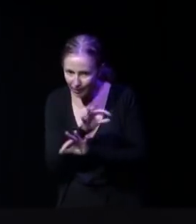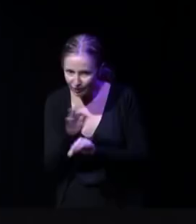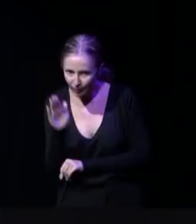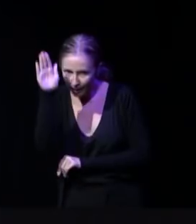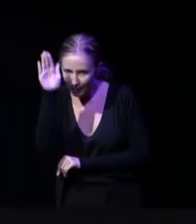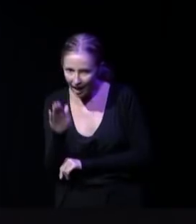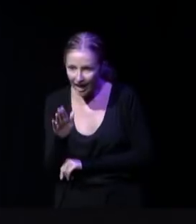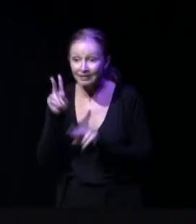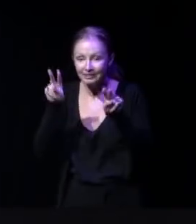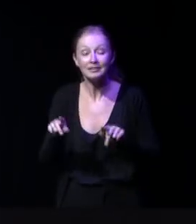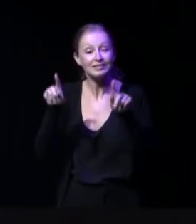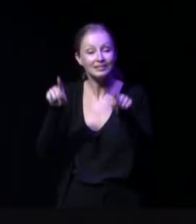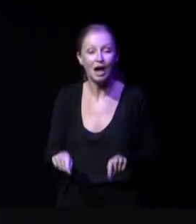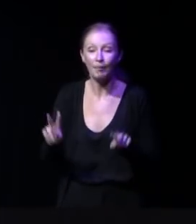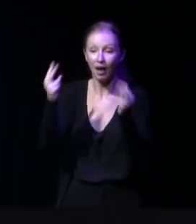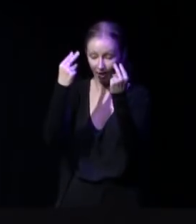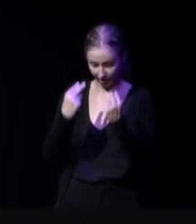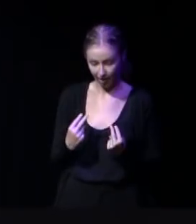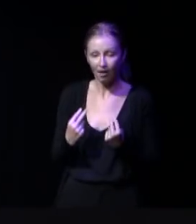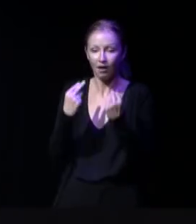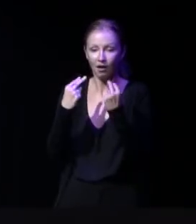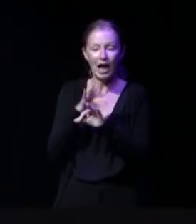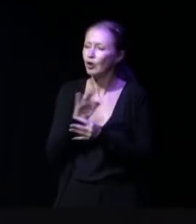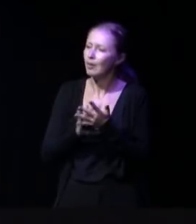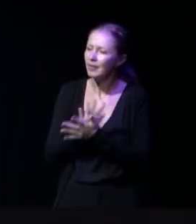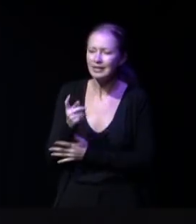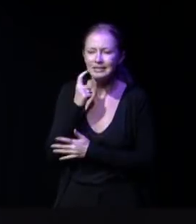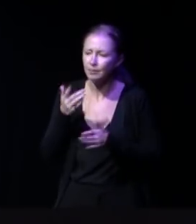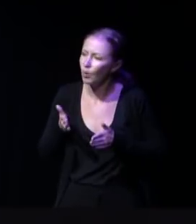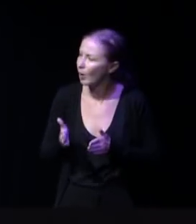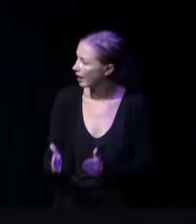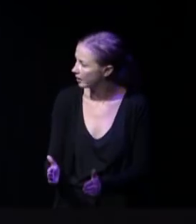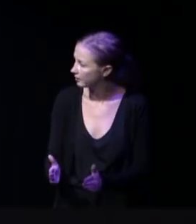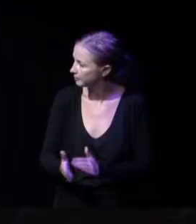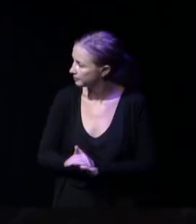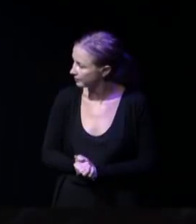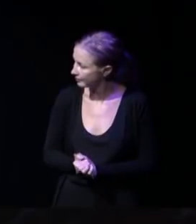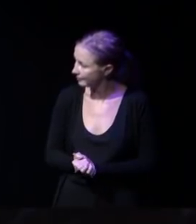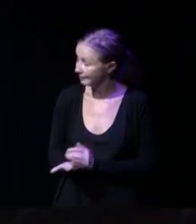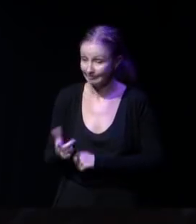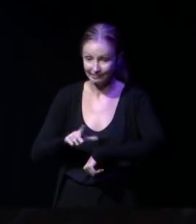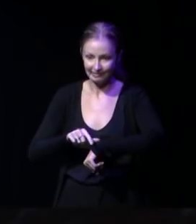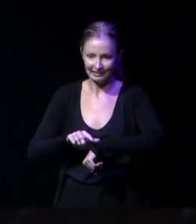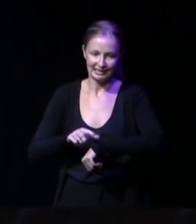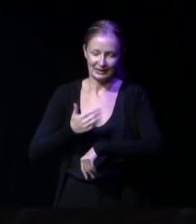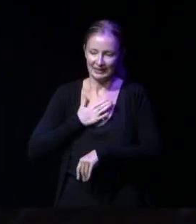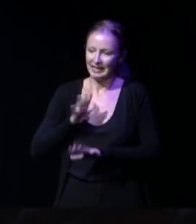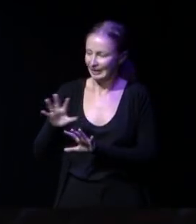And I don't mean this in an overly simplistic way. Oh, my, I'm almost done, okay.